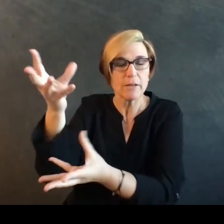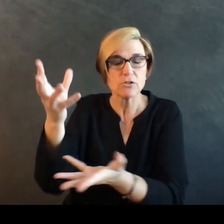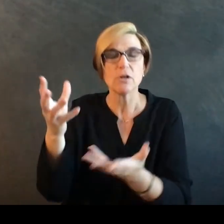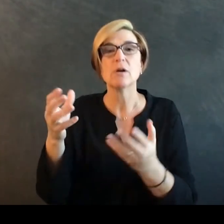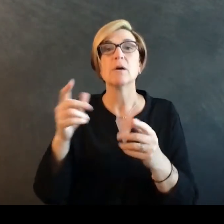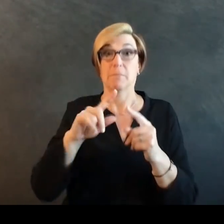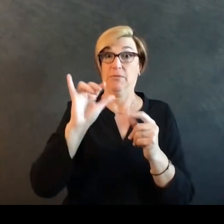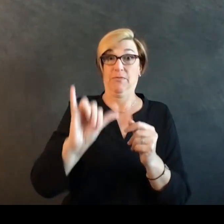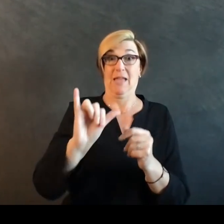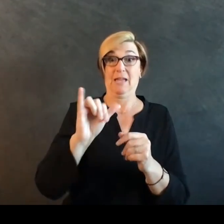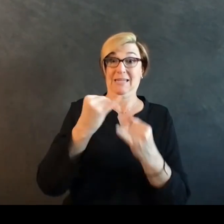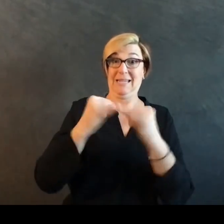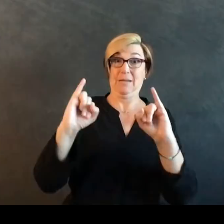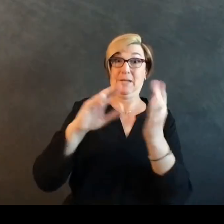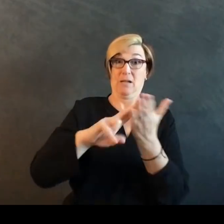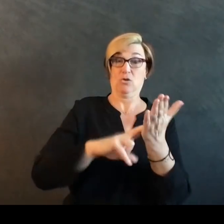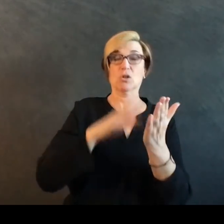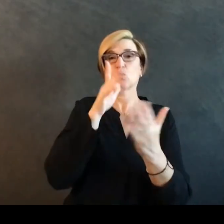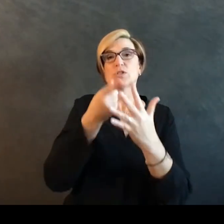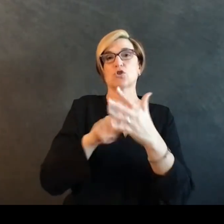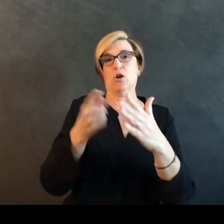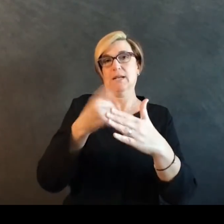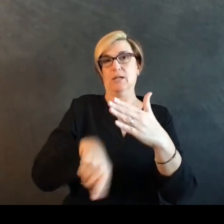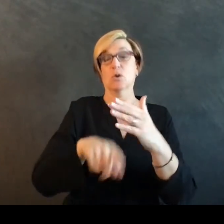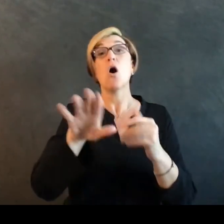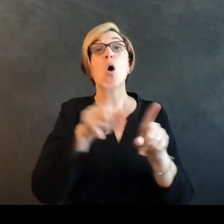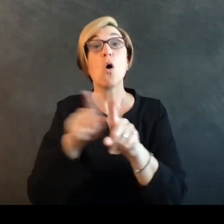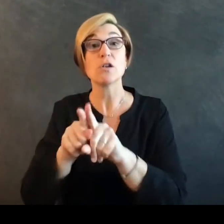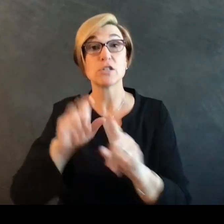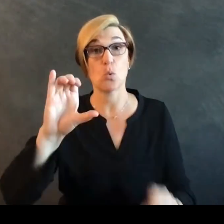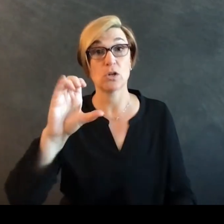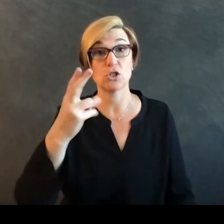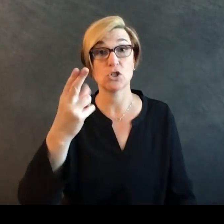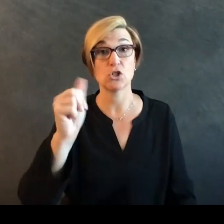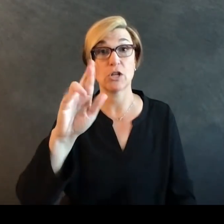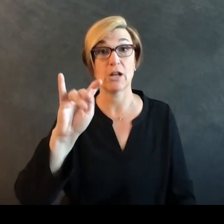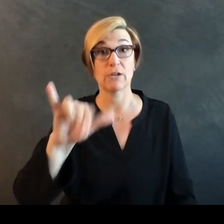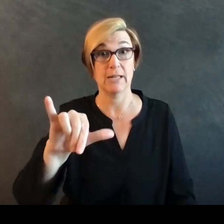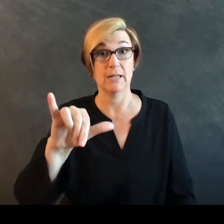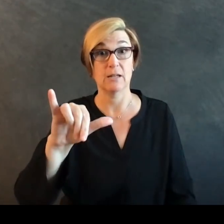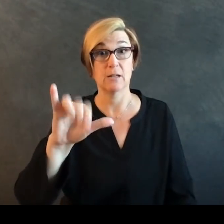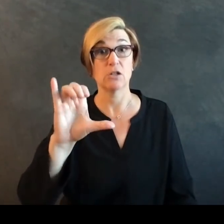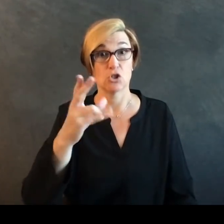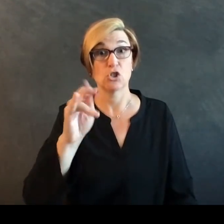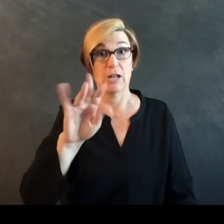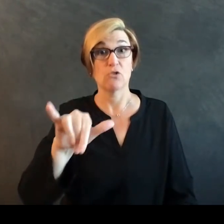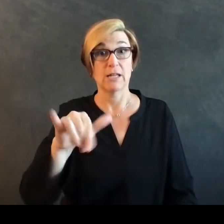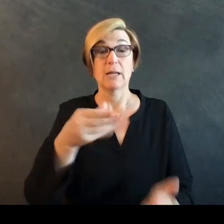and running also charities charities as well very important the vice president